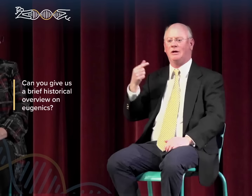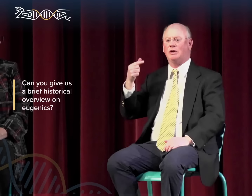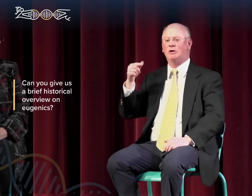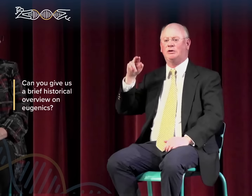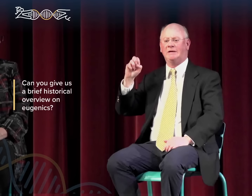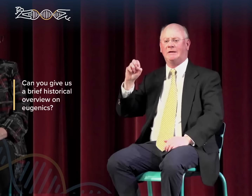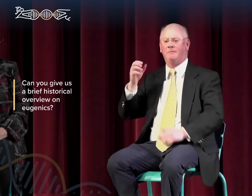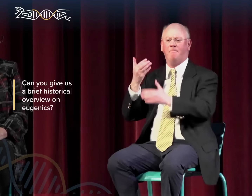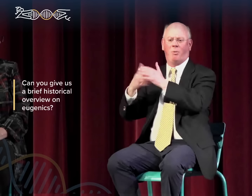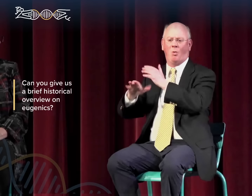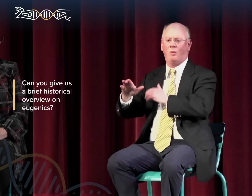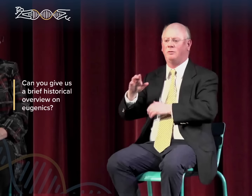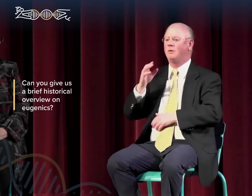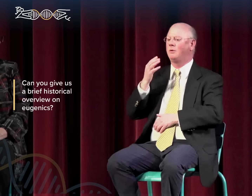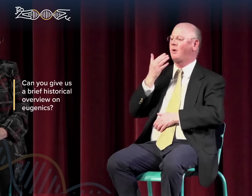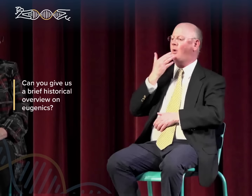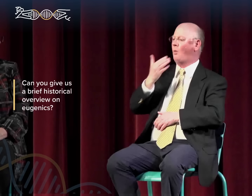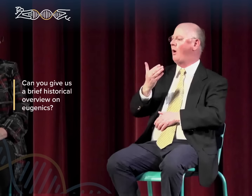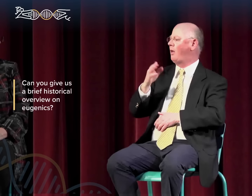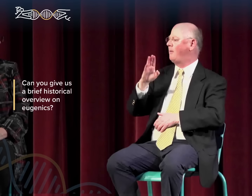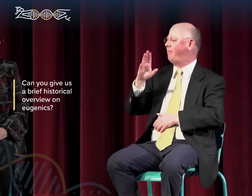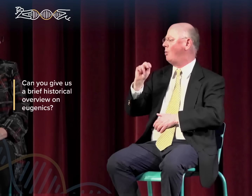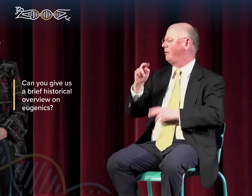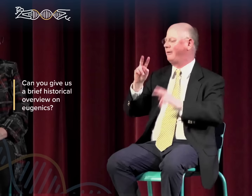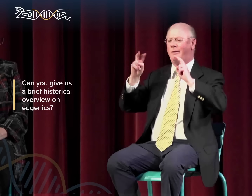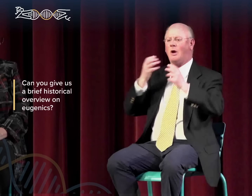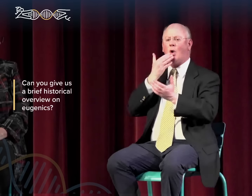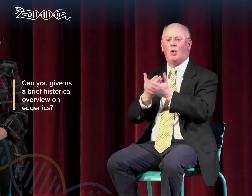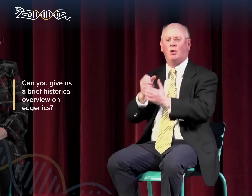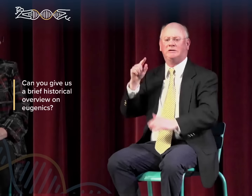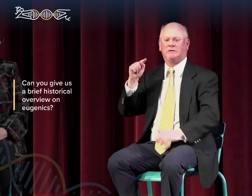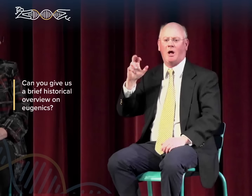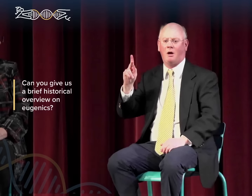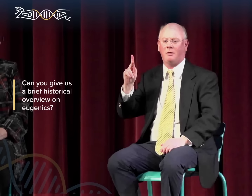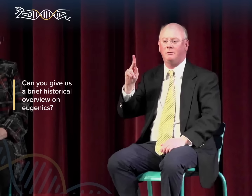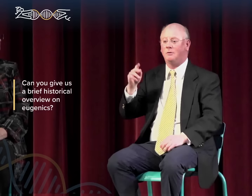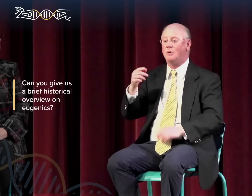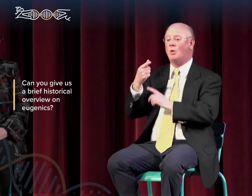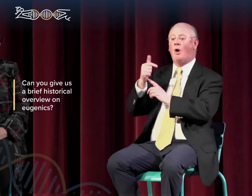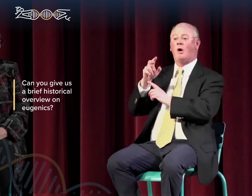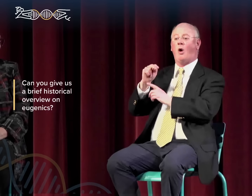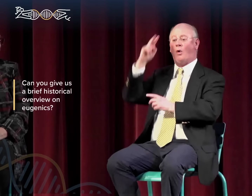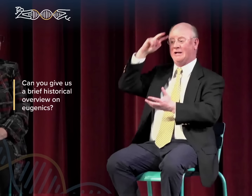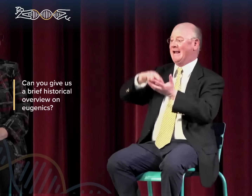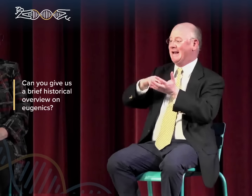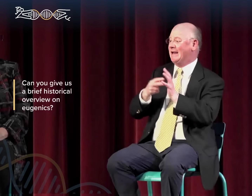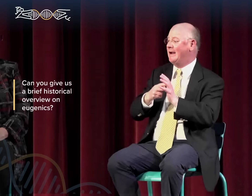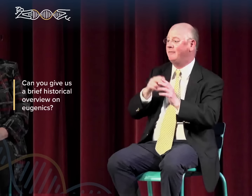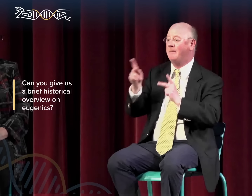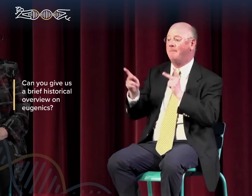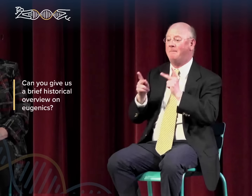meaning good or well generic meaning born, so well born bringing those of good stock so to speak.